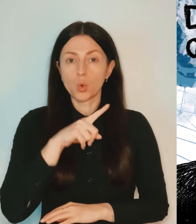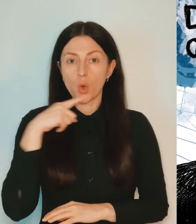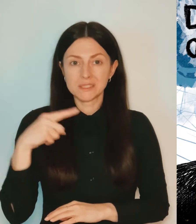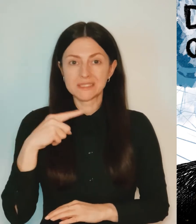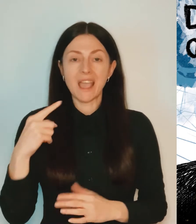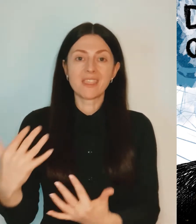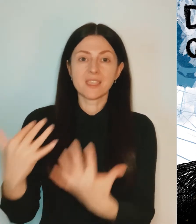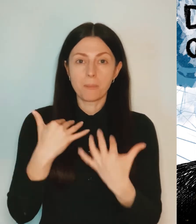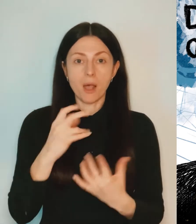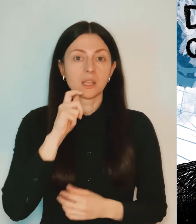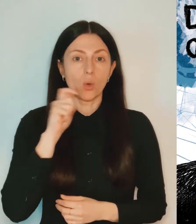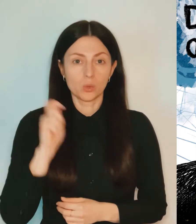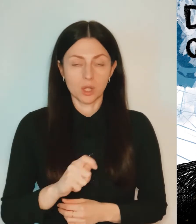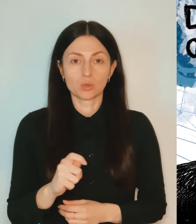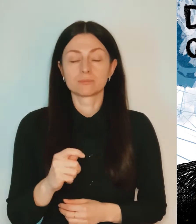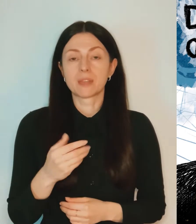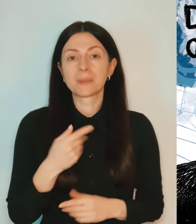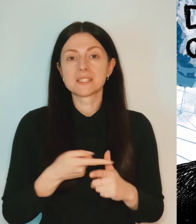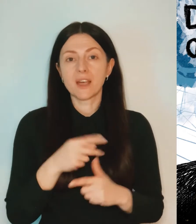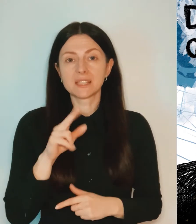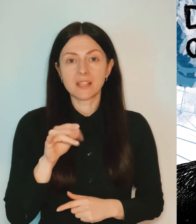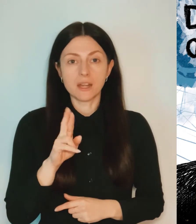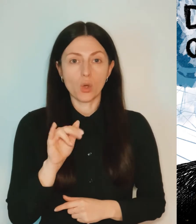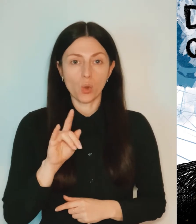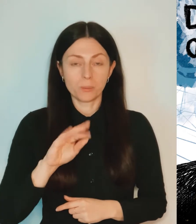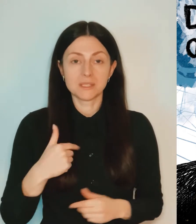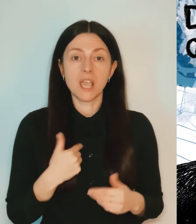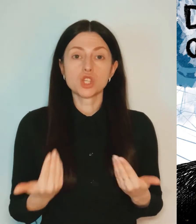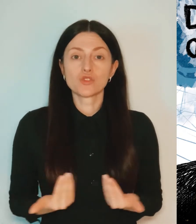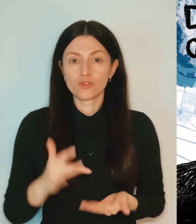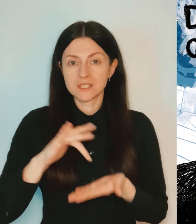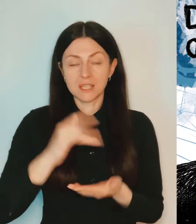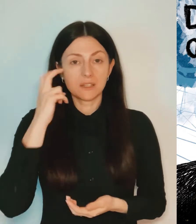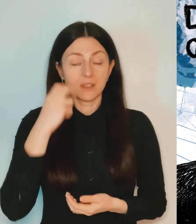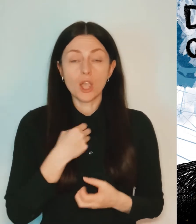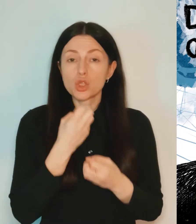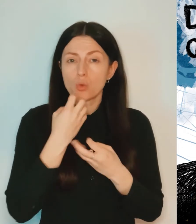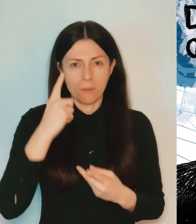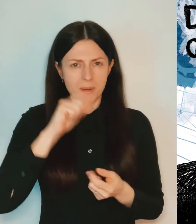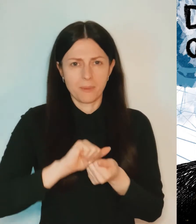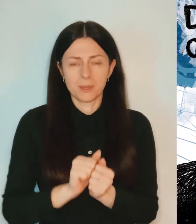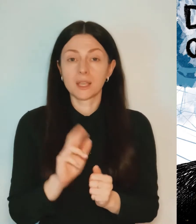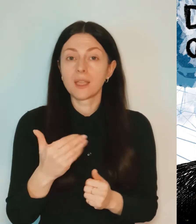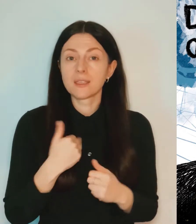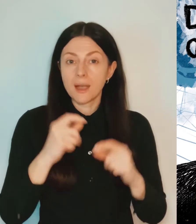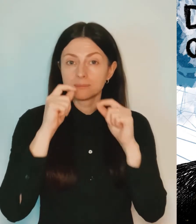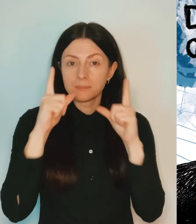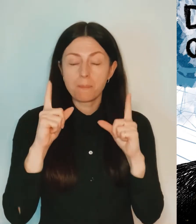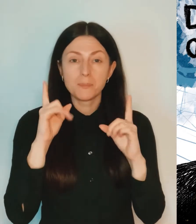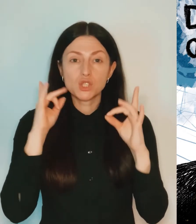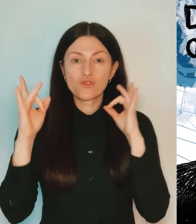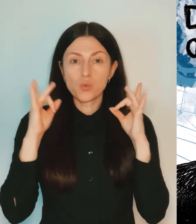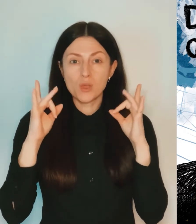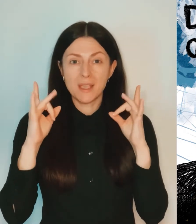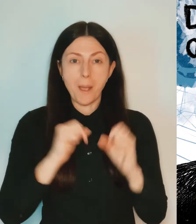My name is Daria Kolomiec, I live in the center of Kyiv, and I remember well how I woke up to the sounds of bombs and explosions.